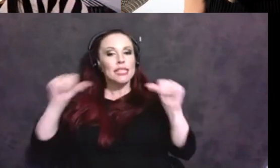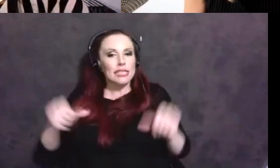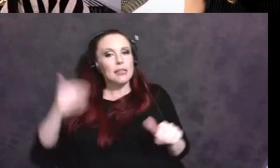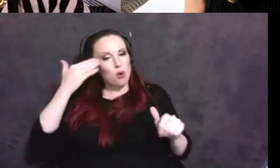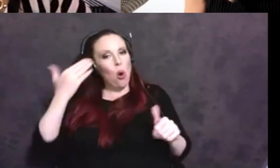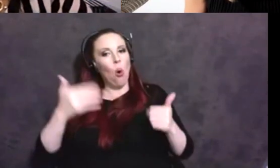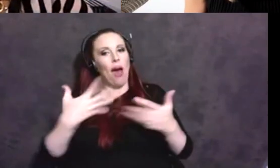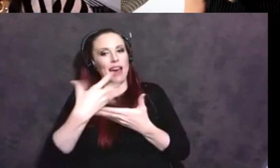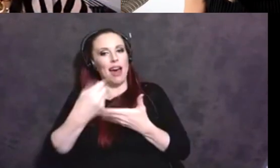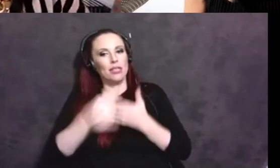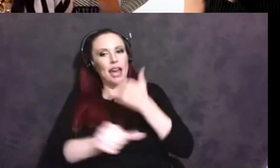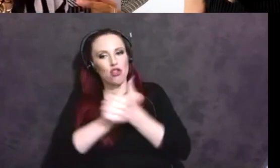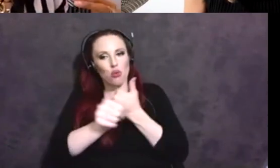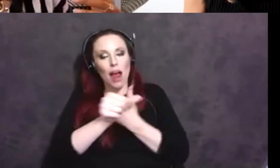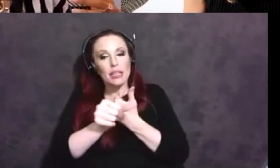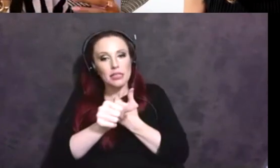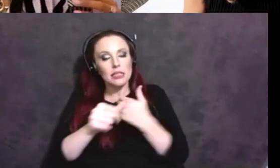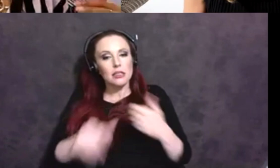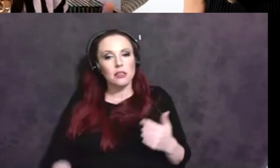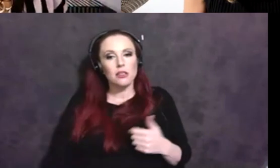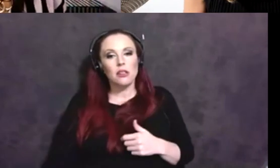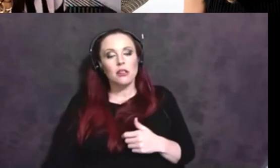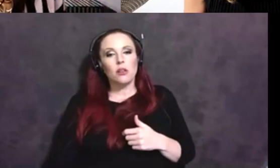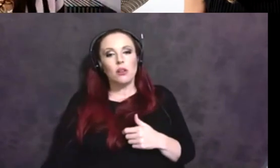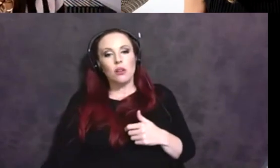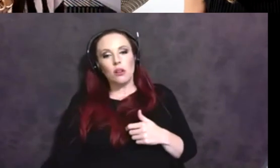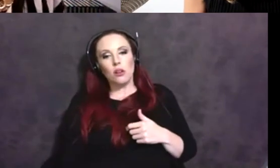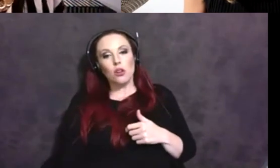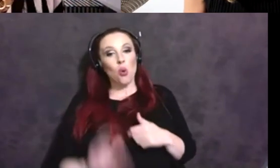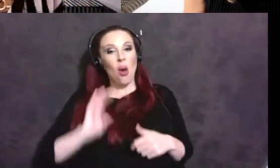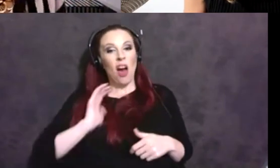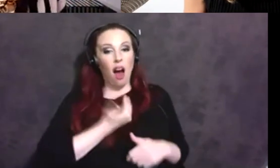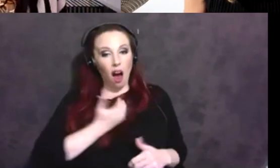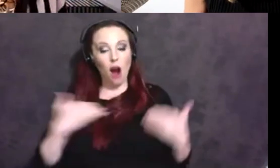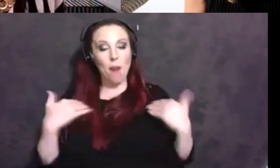know the difference between you said my name wrong again and I am attacked by a bear. The